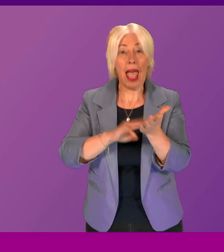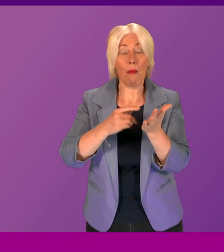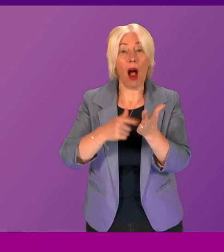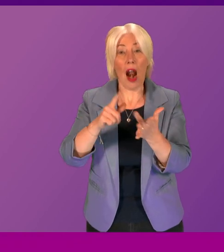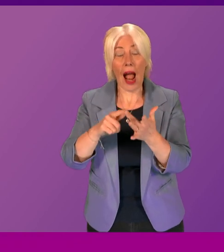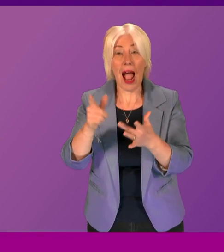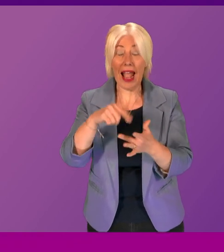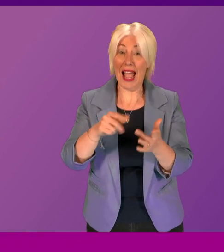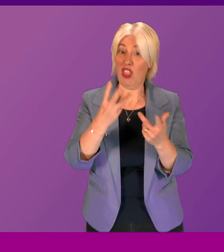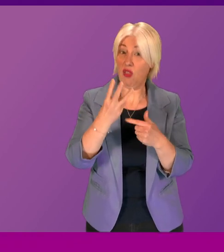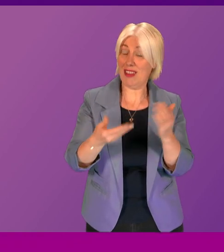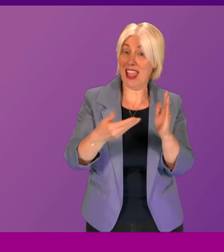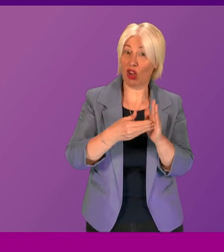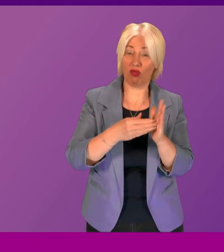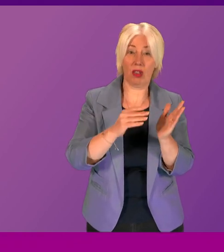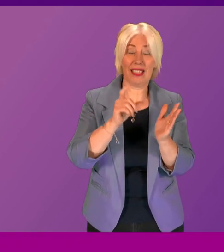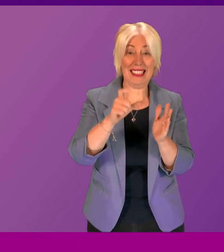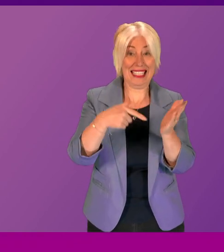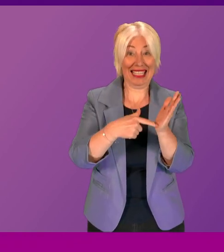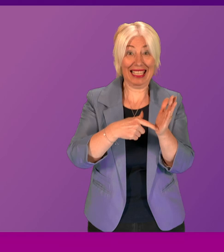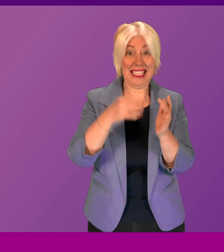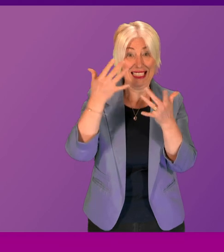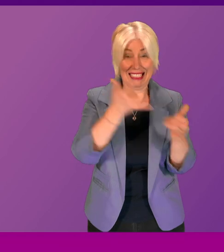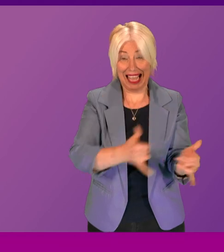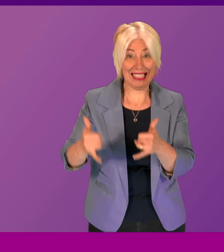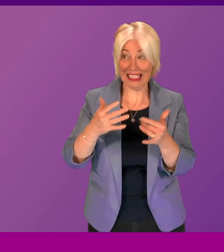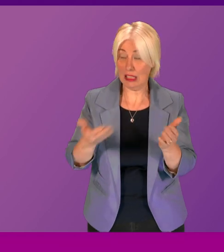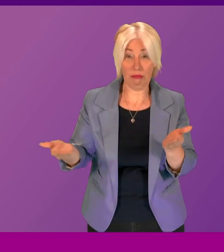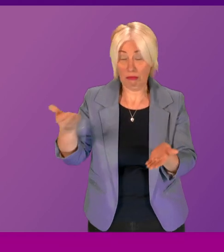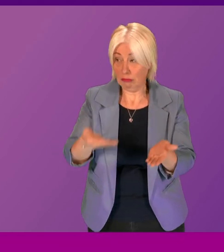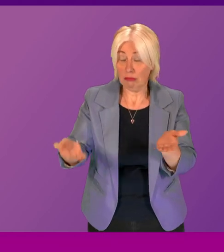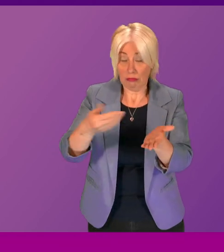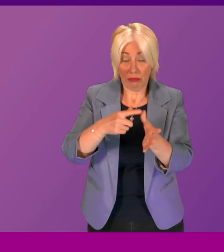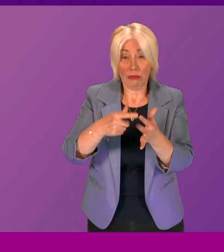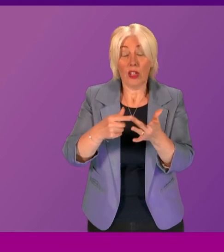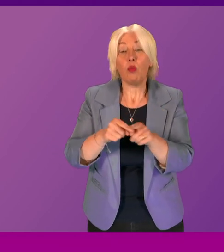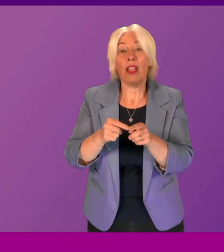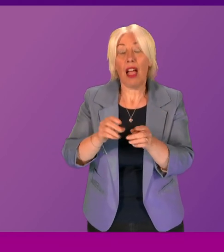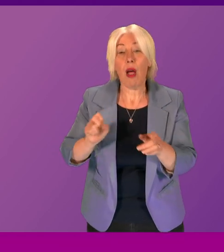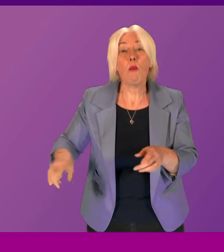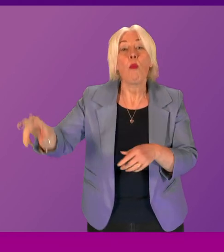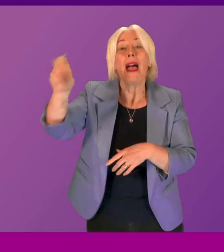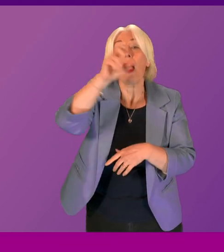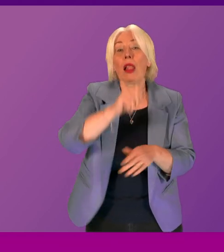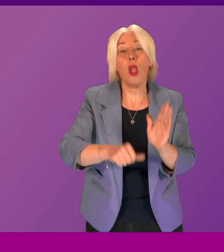activity. Be brief, First Minister. We are also supporting mobile operating theatres up and down the country.